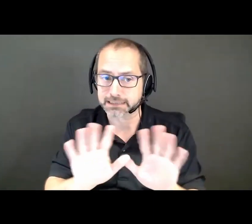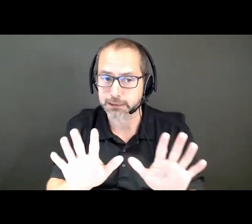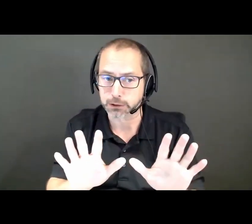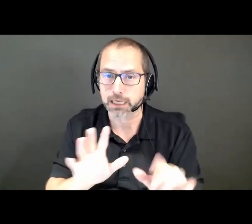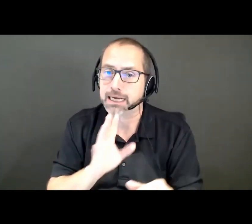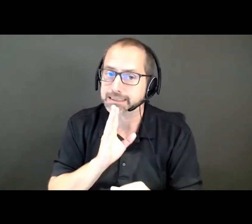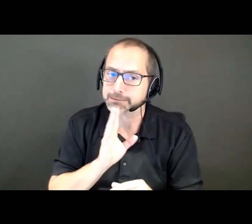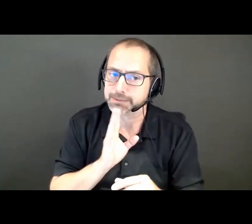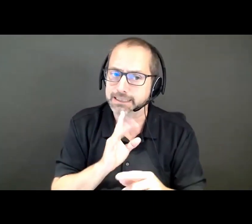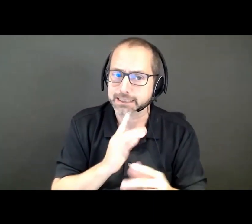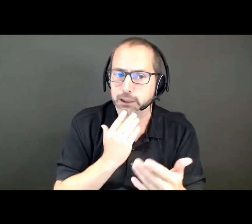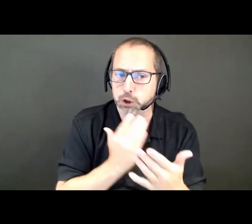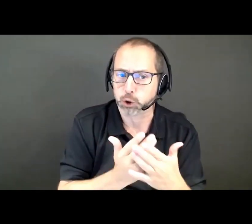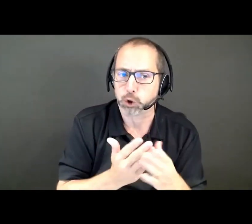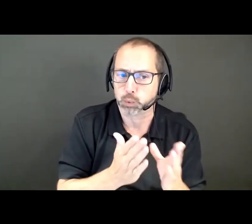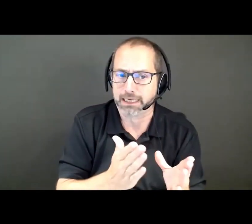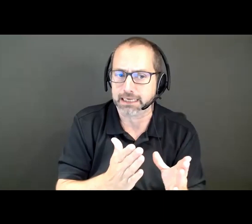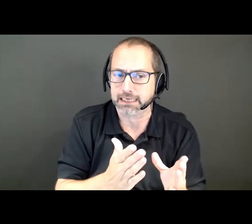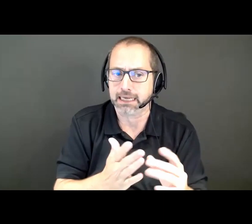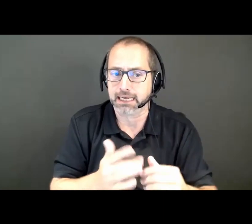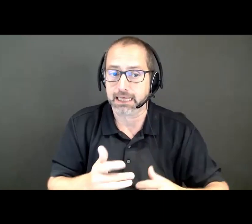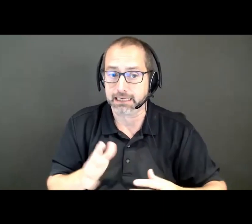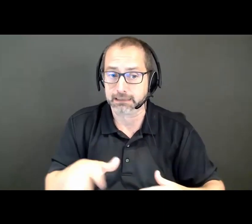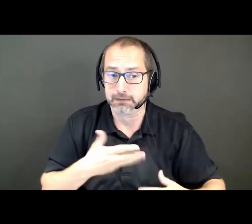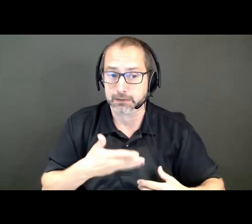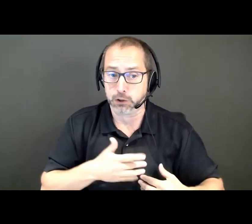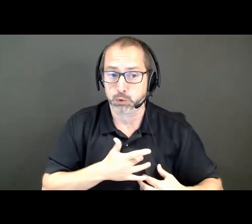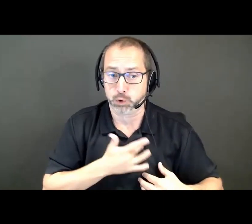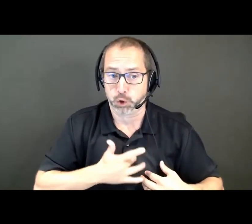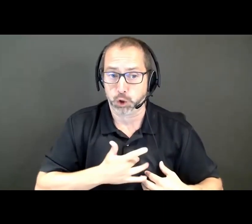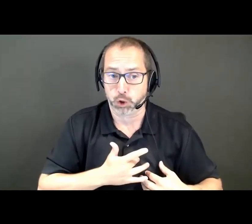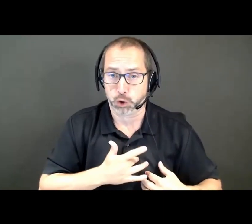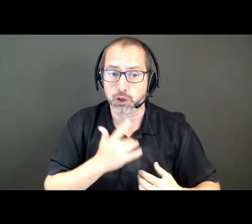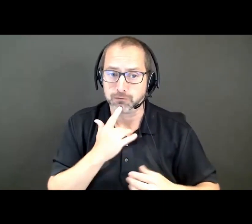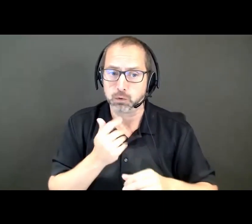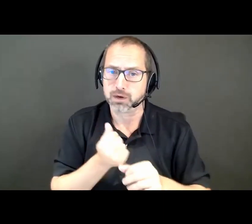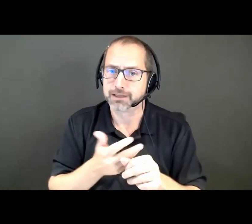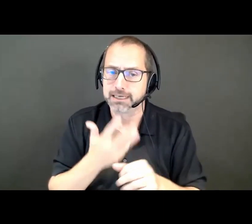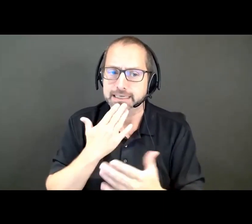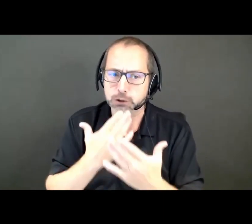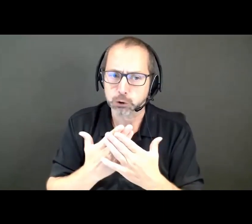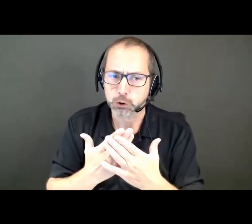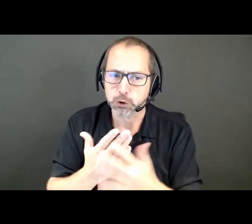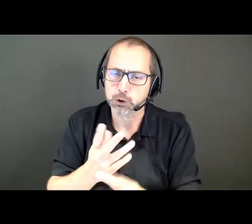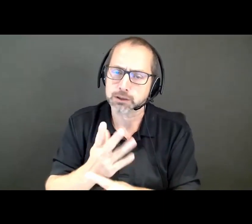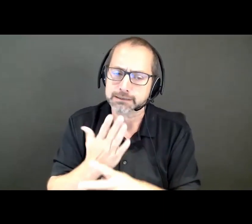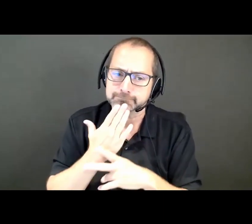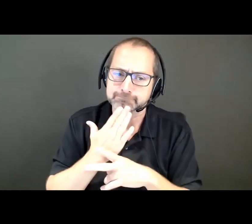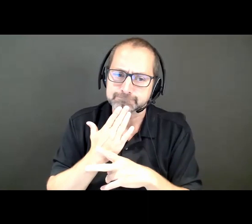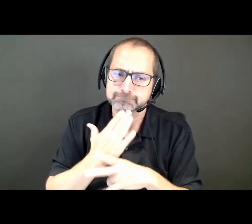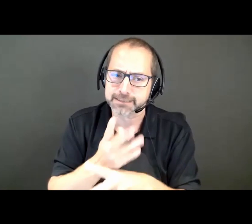And towards our hearts so that we do everything in a good, kind way. So that's basically